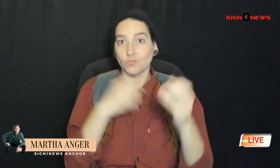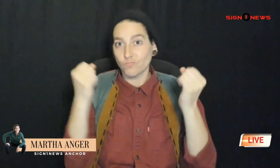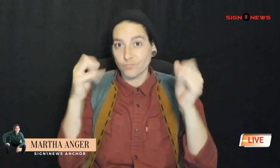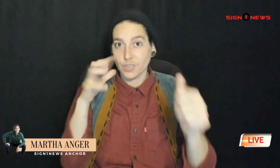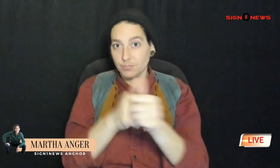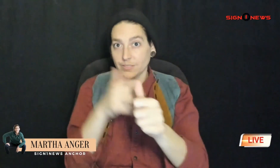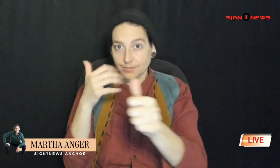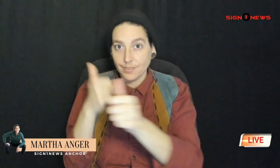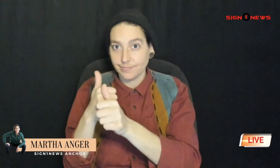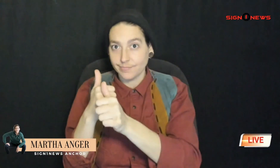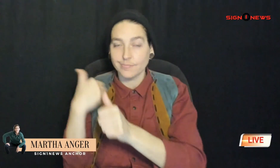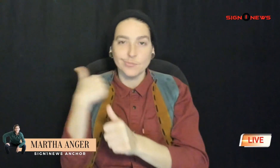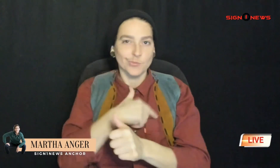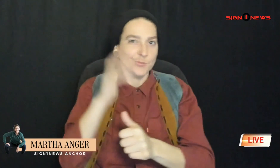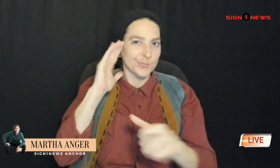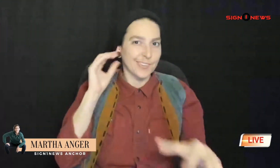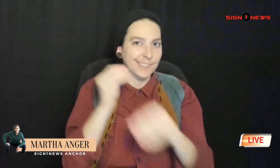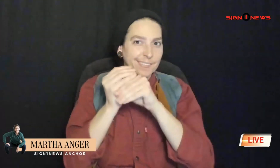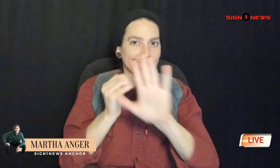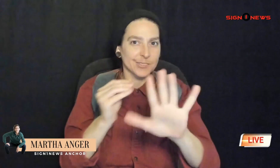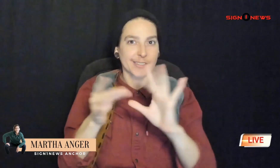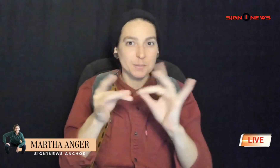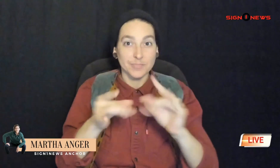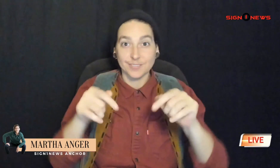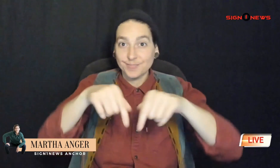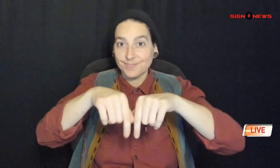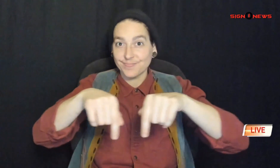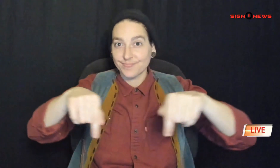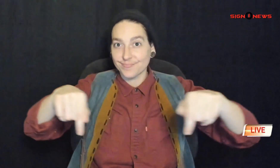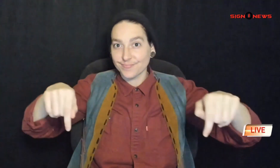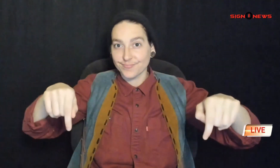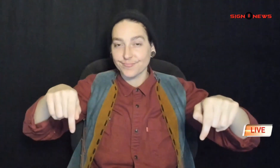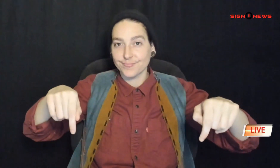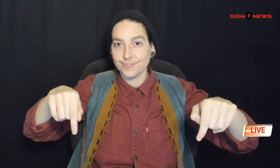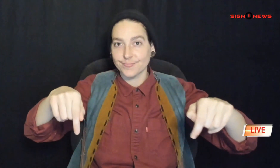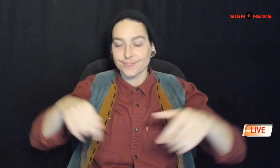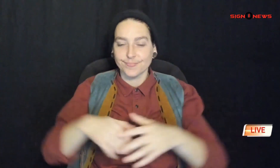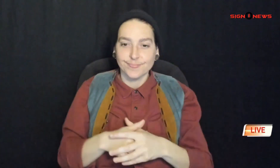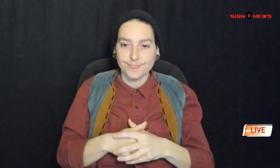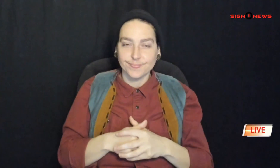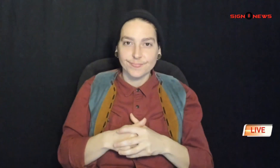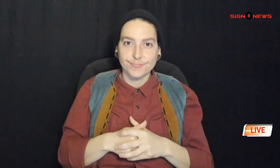if you post an interesting comment during this update we may add it at the bottom of the screen